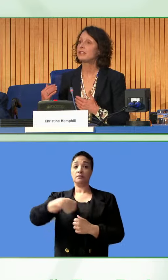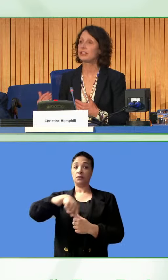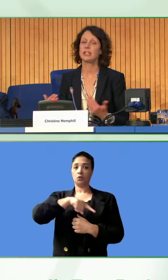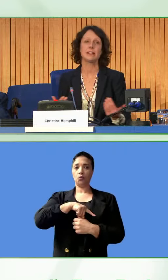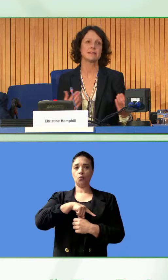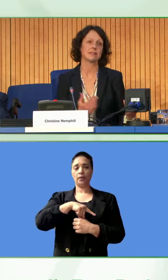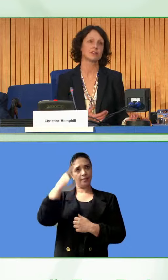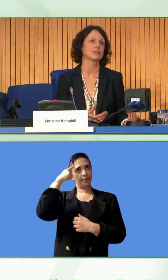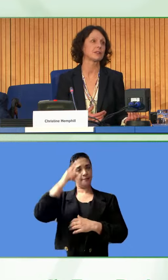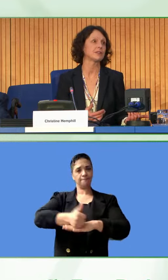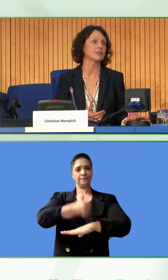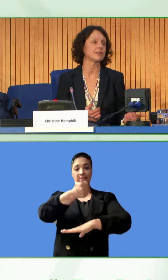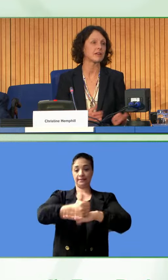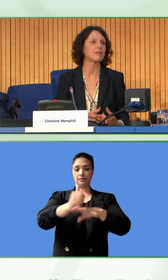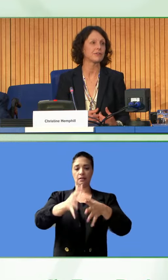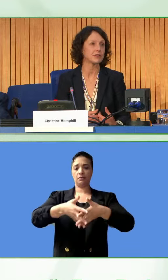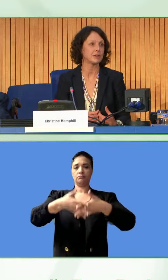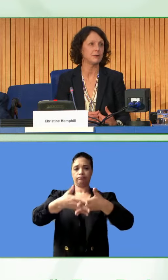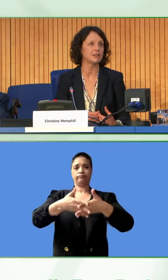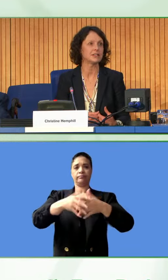to share such solutions across the community.